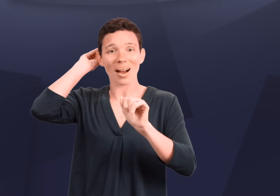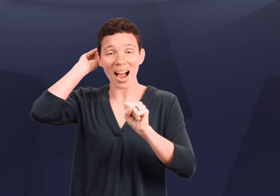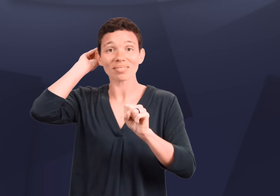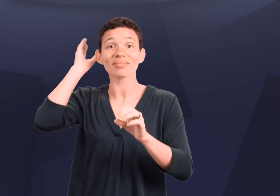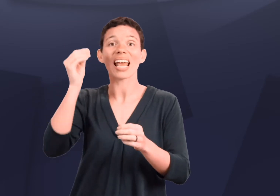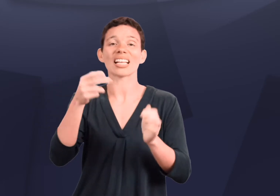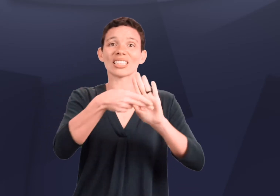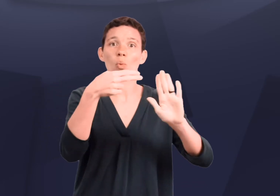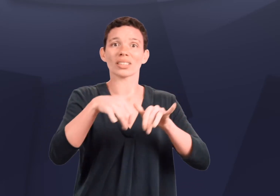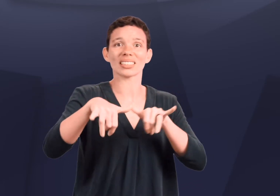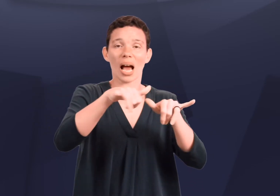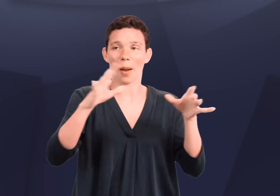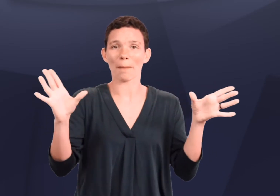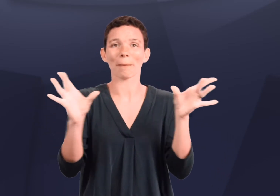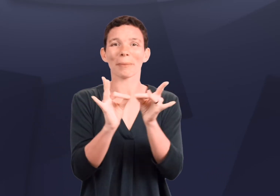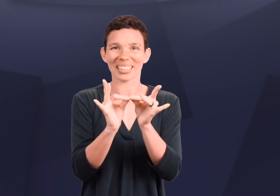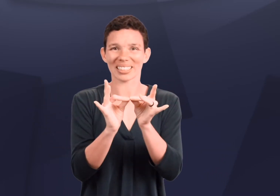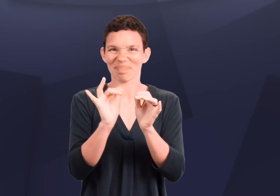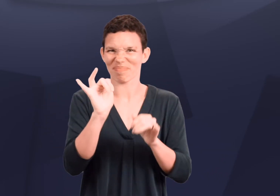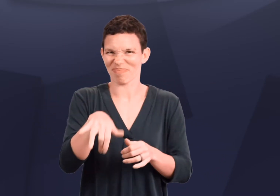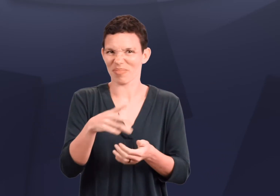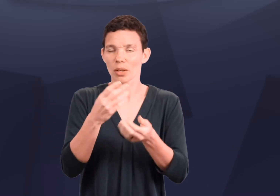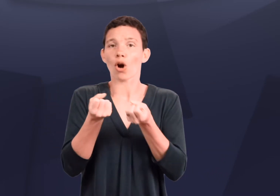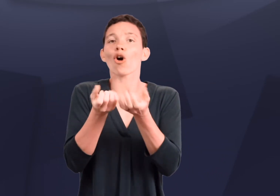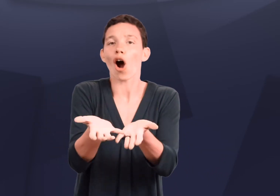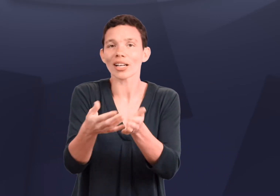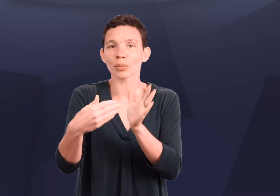Bias and stereotyping can lead to prejudice.